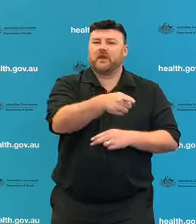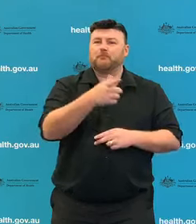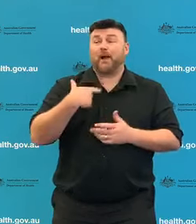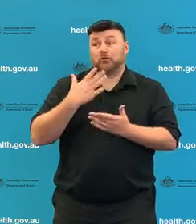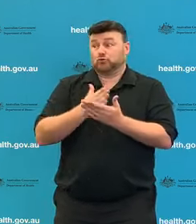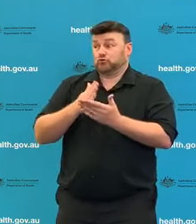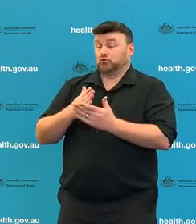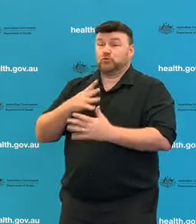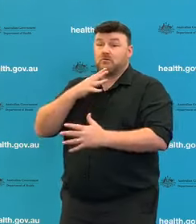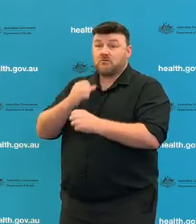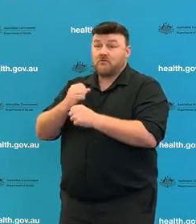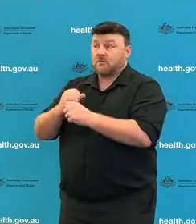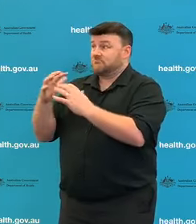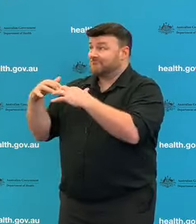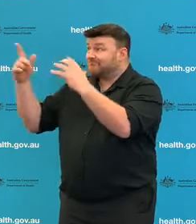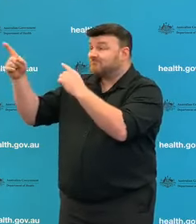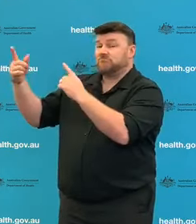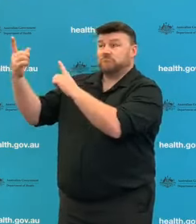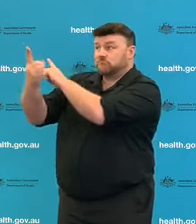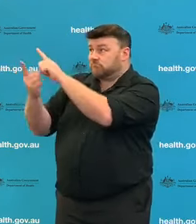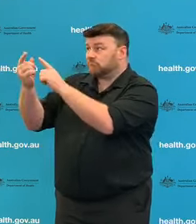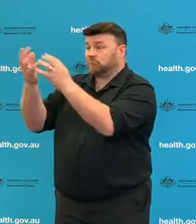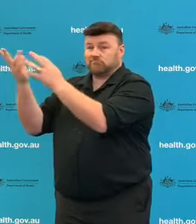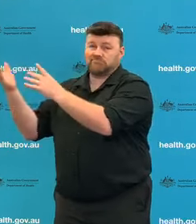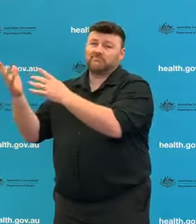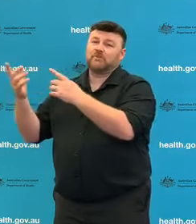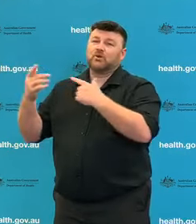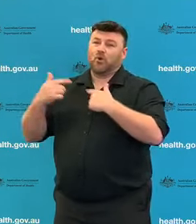AHPPC has been consulted on the health aspects of that.